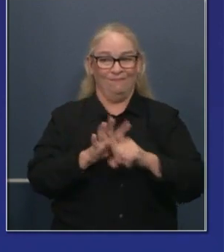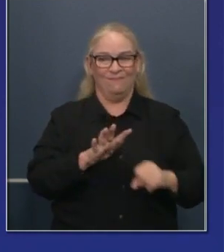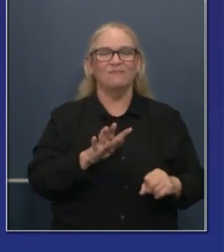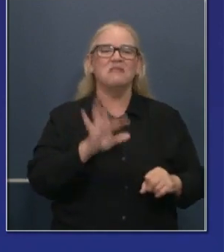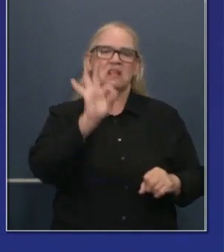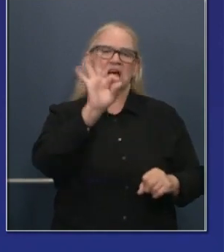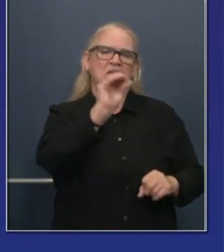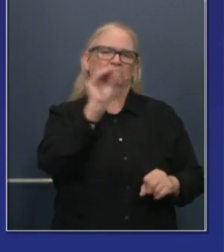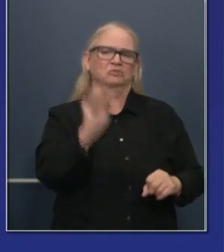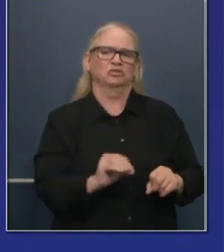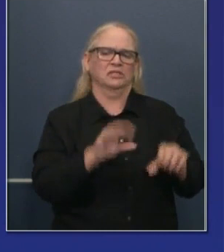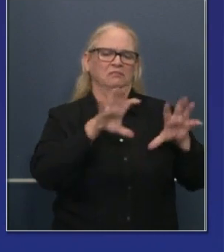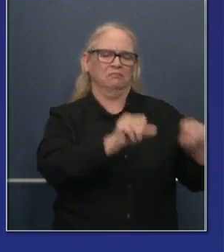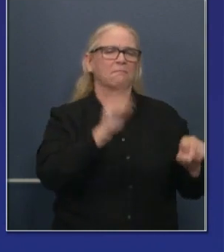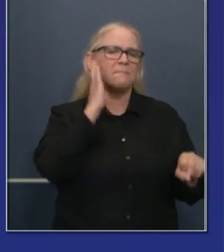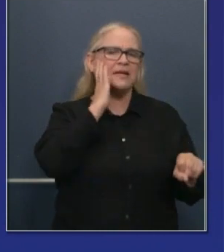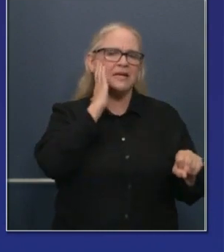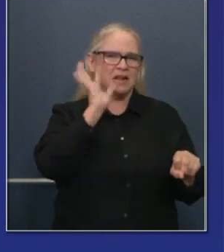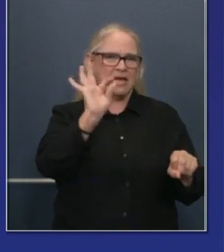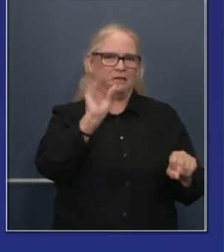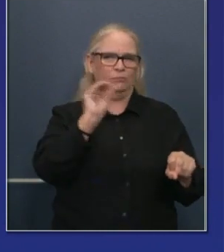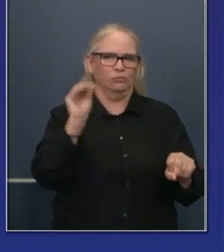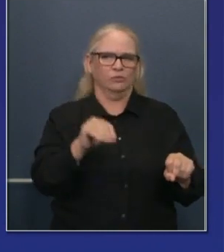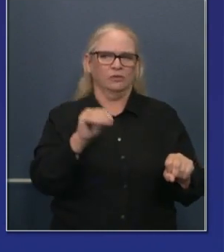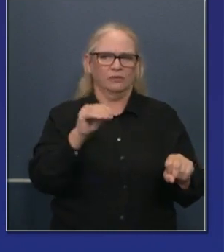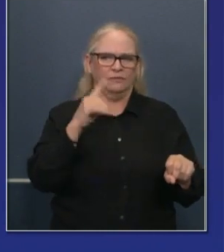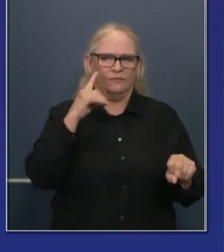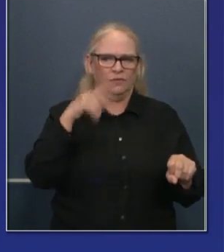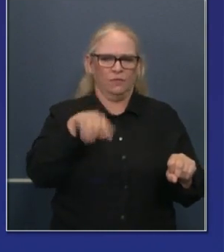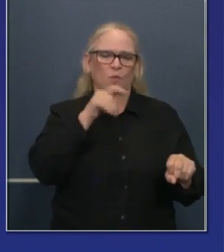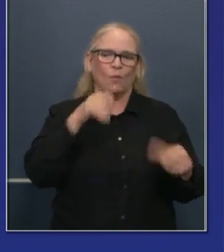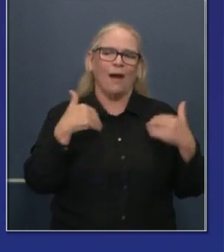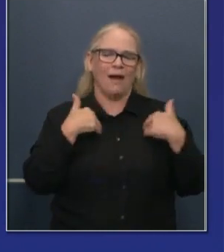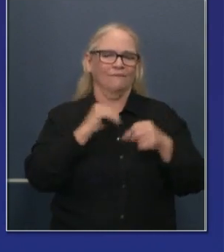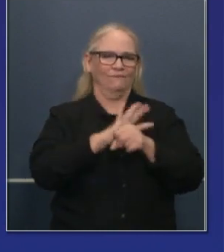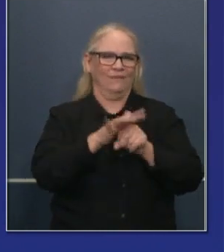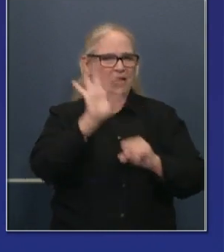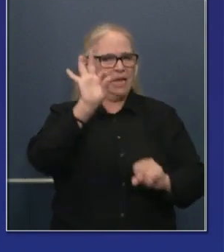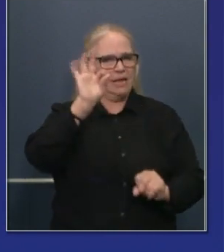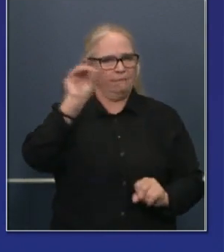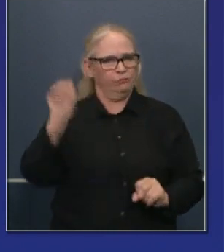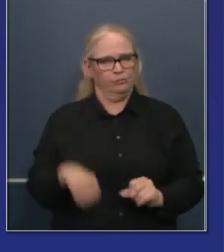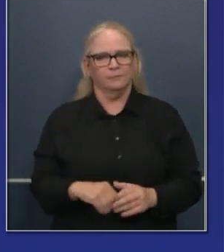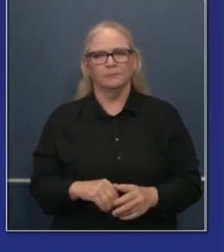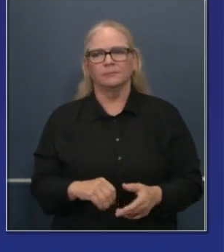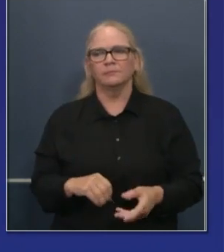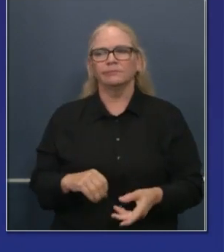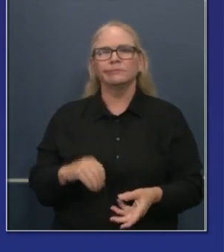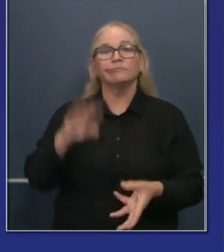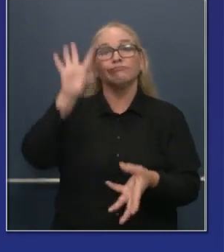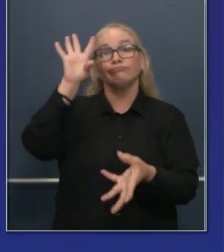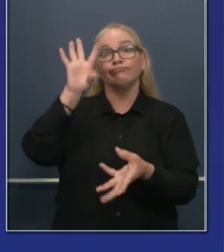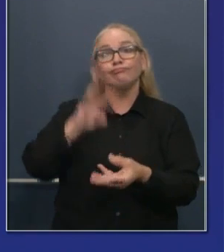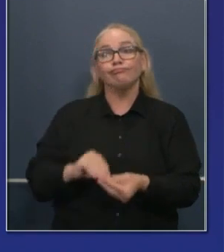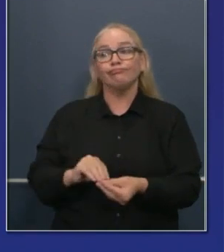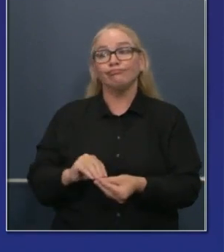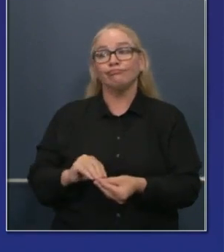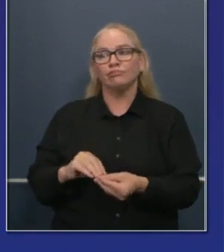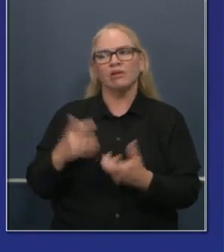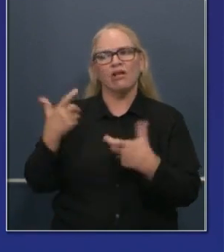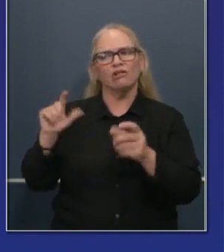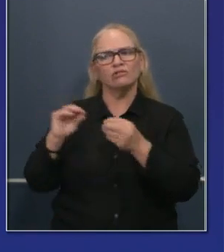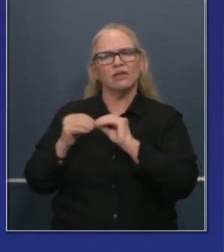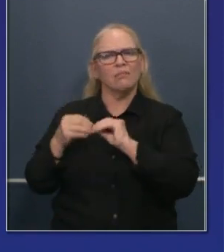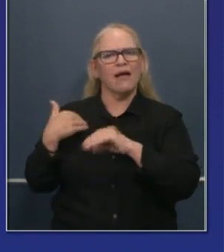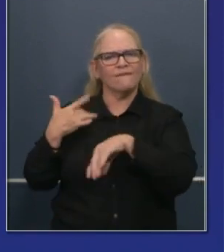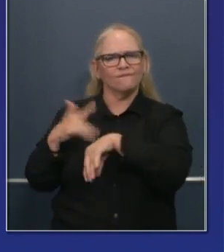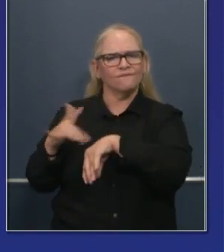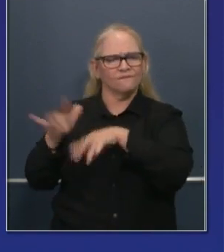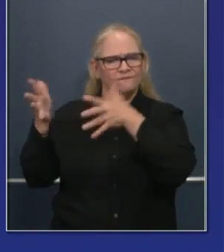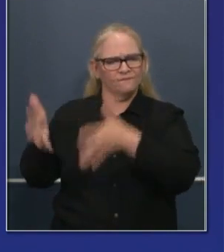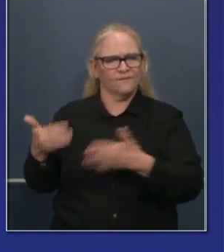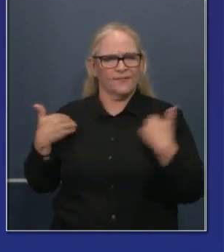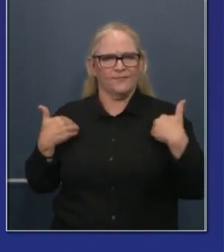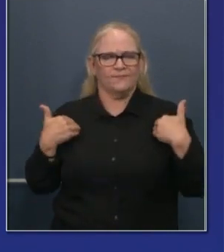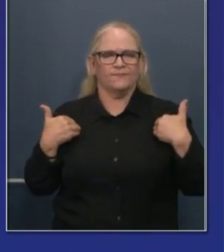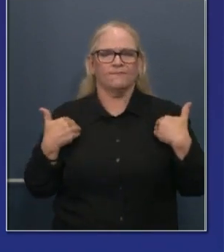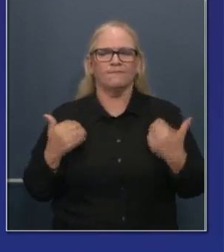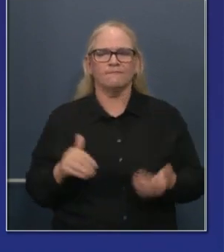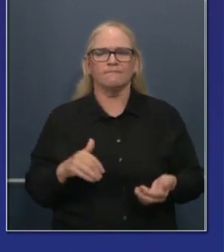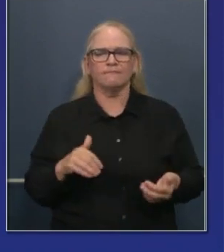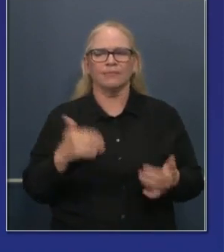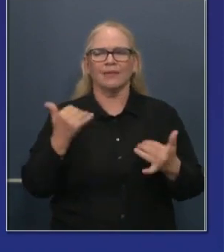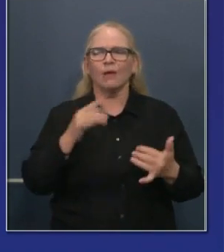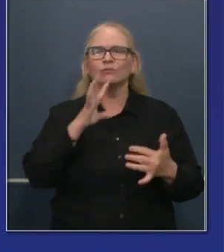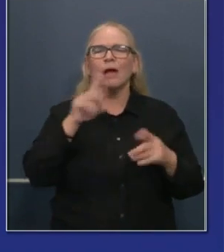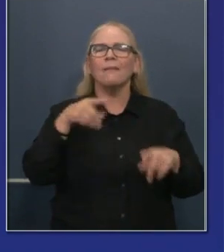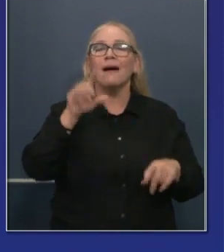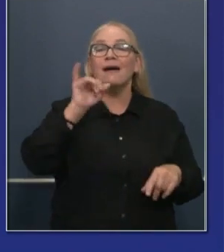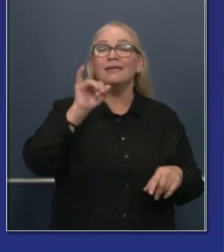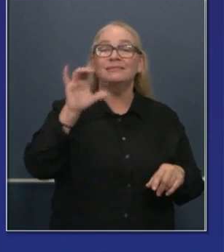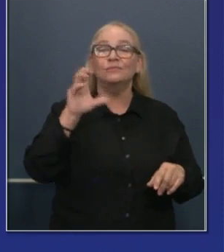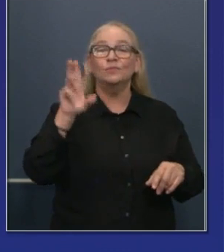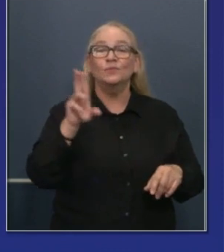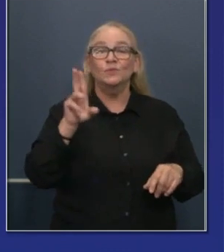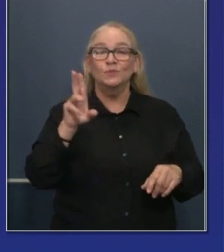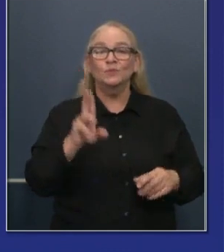TOTAL SYSTEM CAPACITY, 9% OF HOSPITAL BEDS, IT HAS BEEN RELATIVELY STEADY IN TERMS OF TOTAL HOSPITAL CAPACITY.